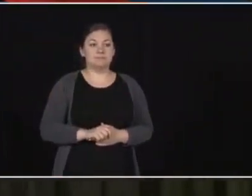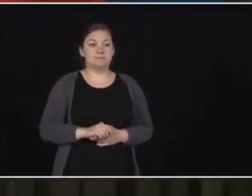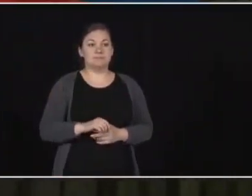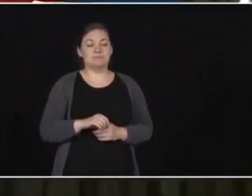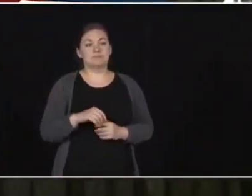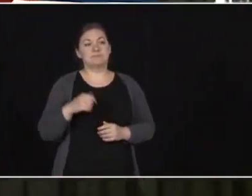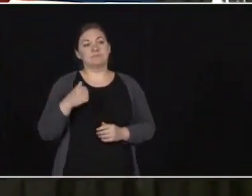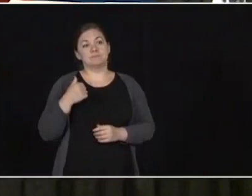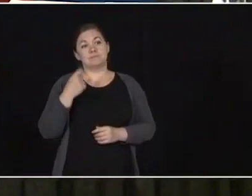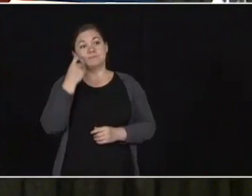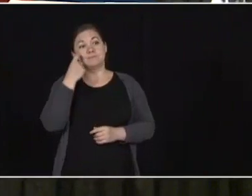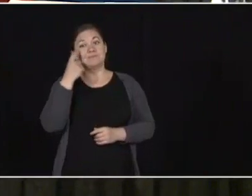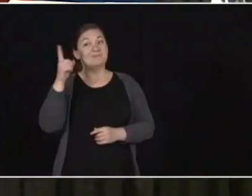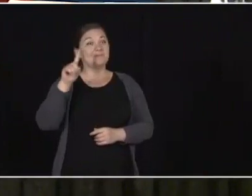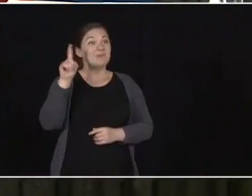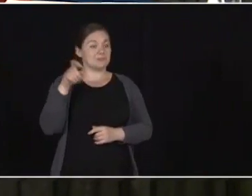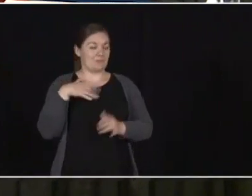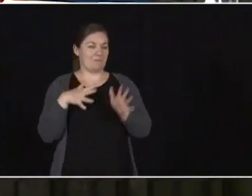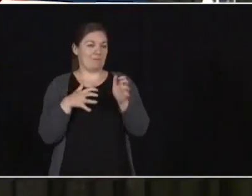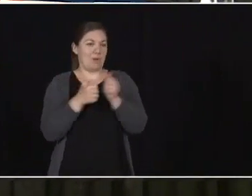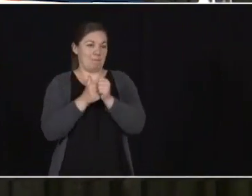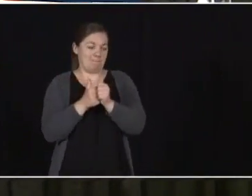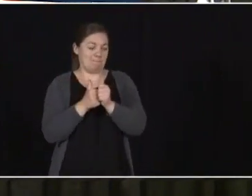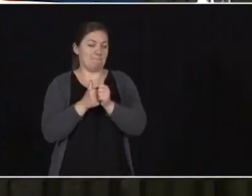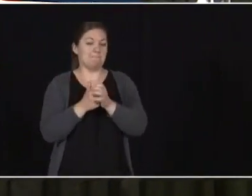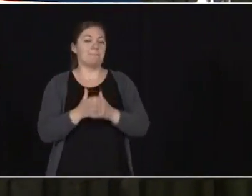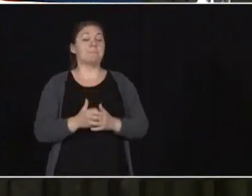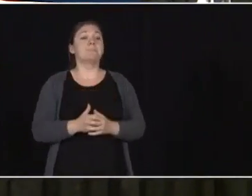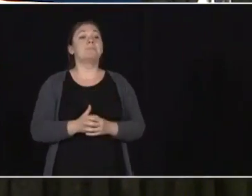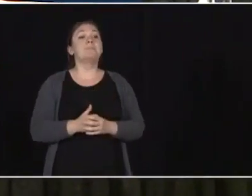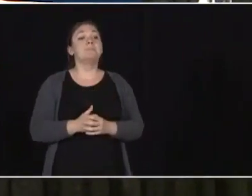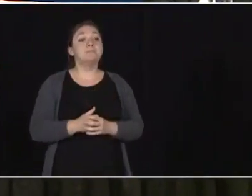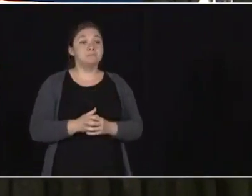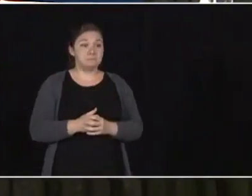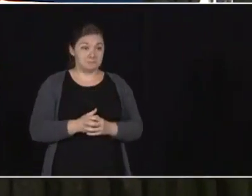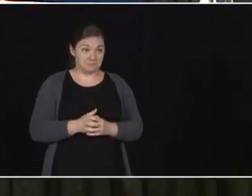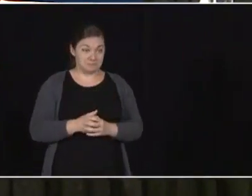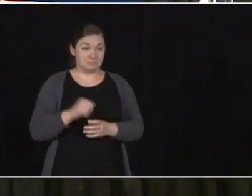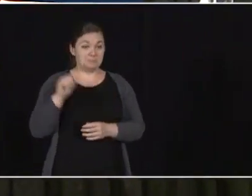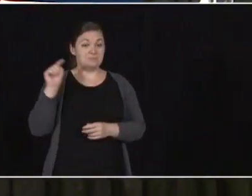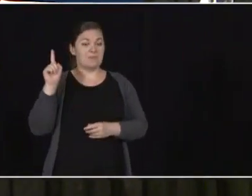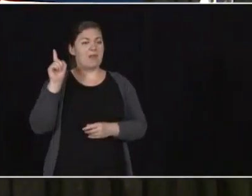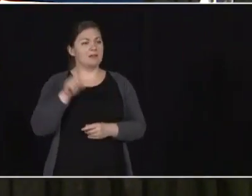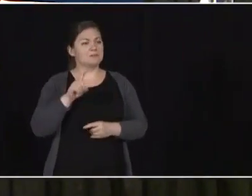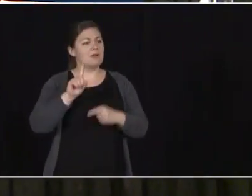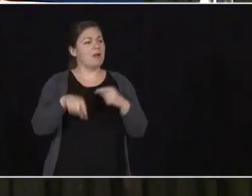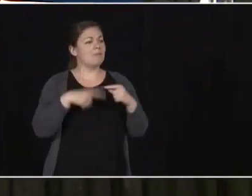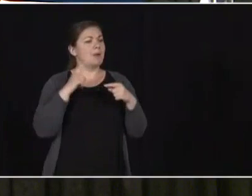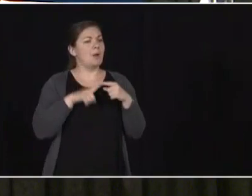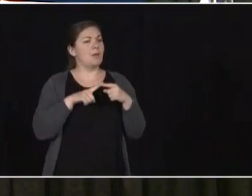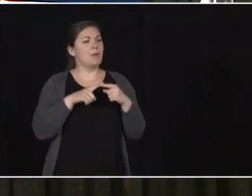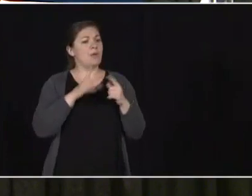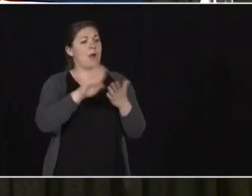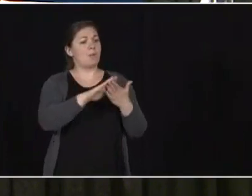Hello I just wanted to follow up on Lucas's question. Every sponsor's question about the line on community-based testing you talked a lot